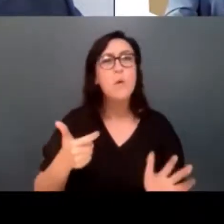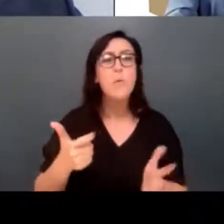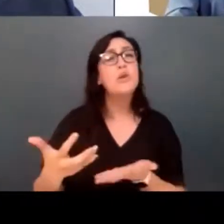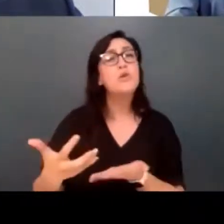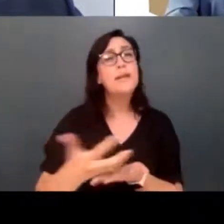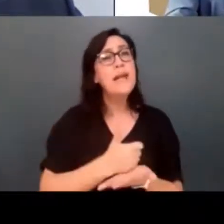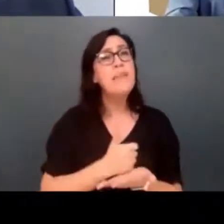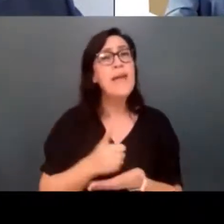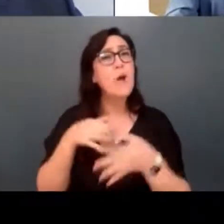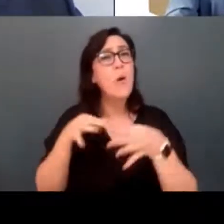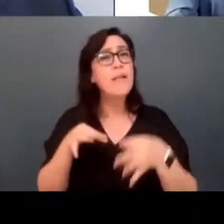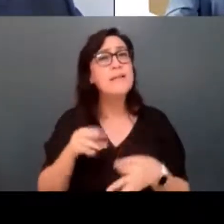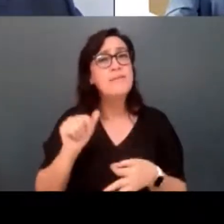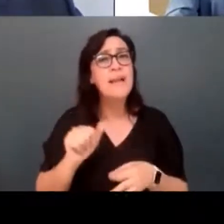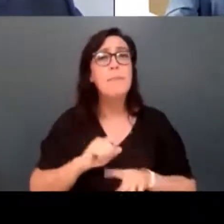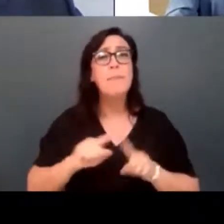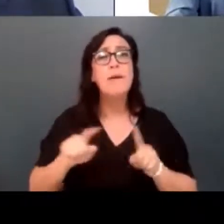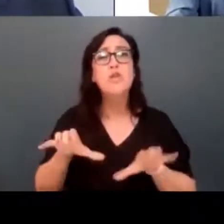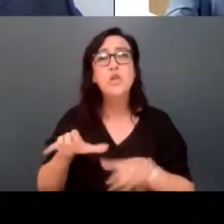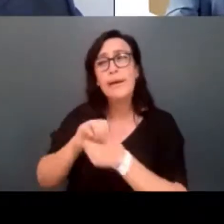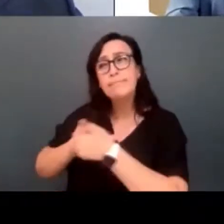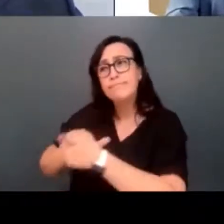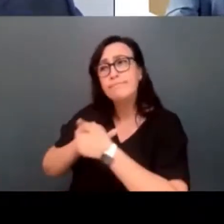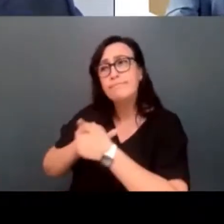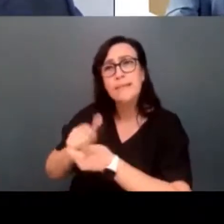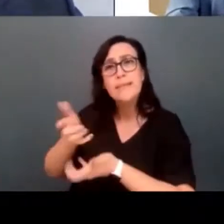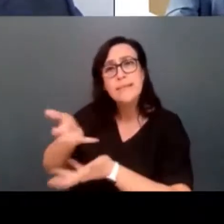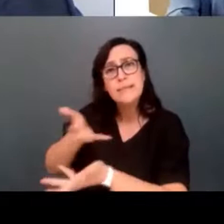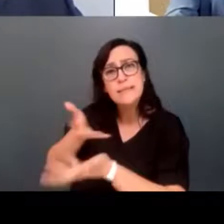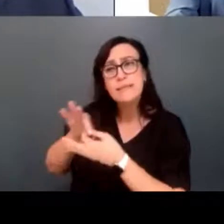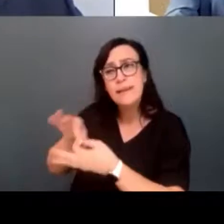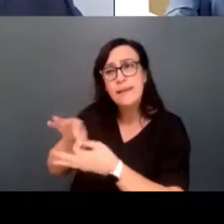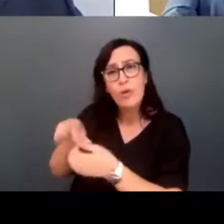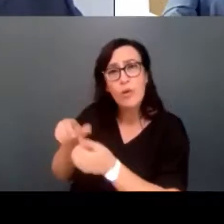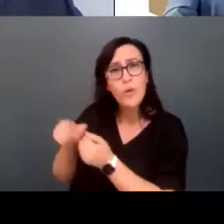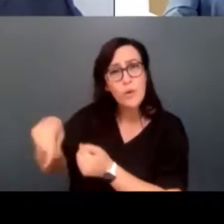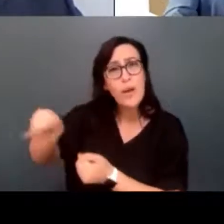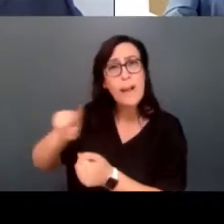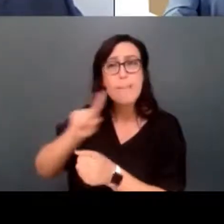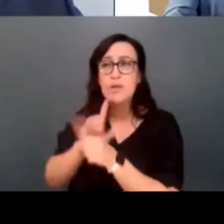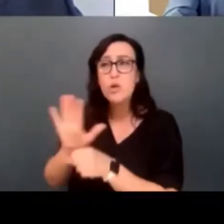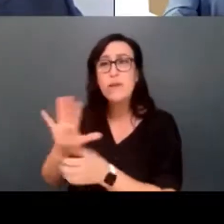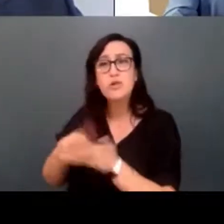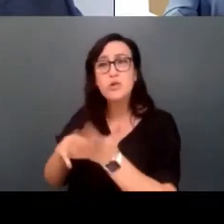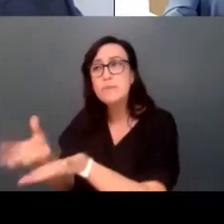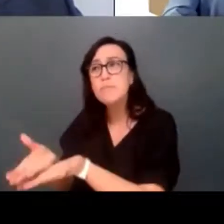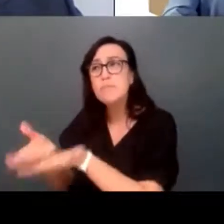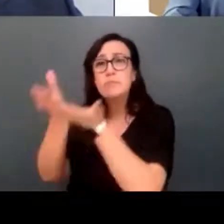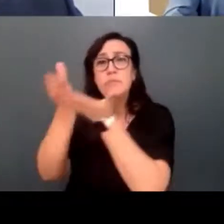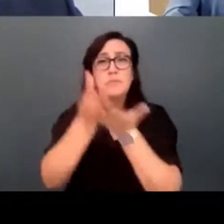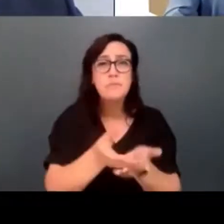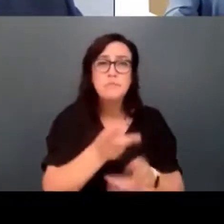together that really ensures that those stories are utilized with the purposes that we, that we had.